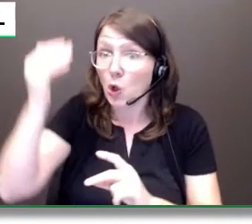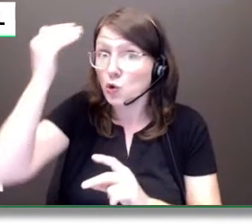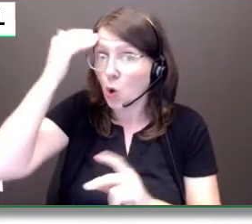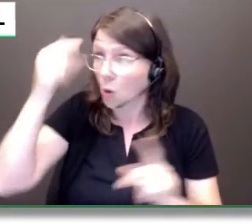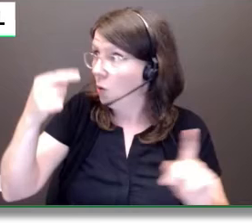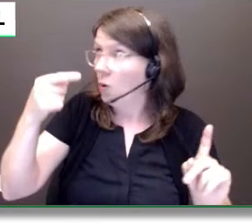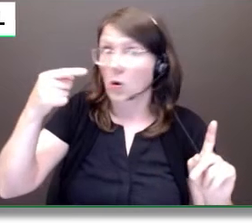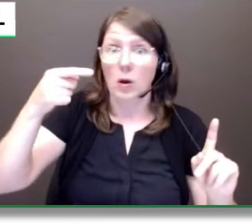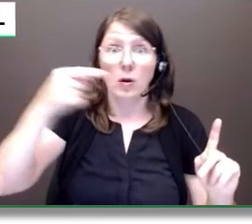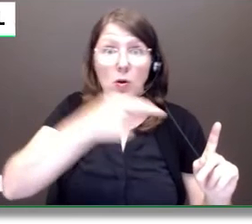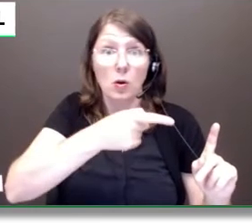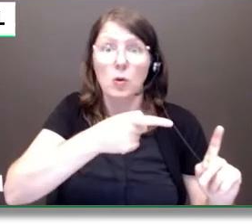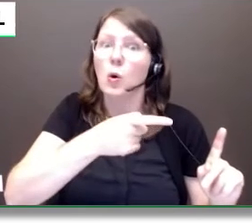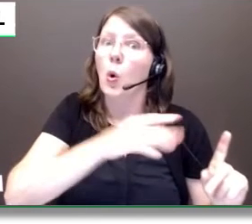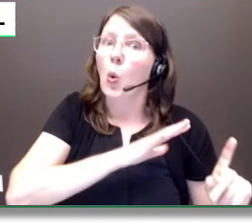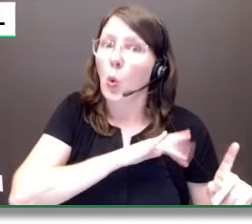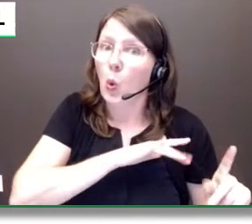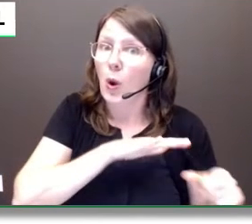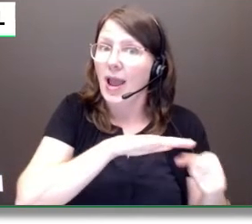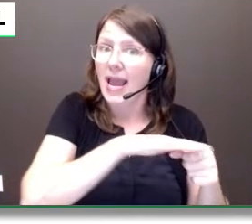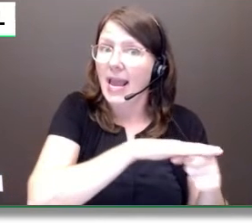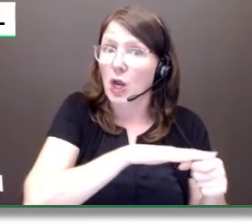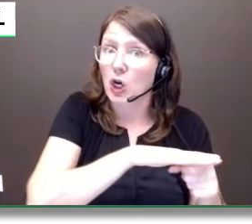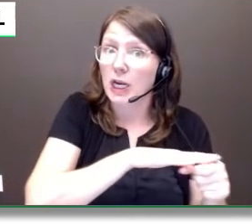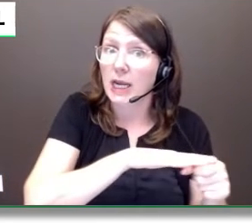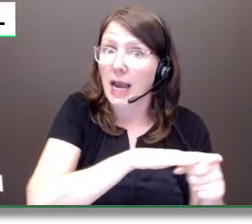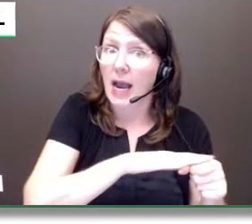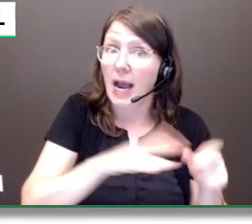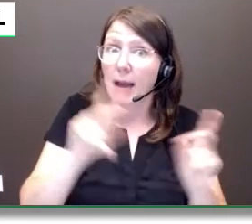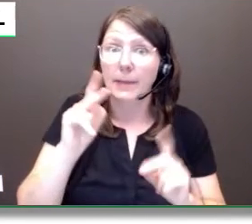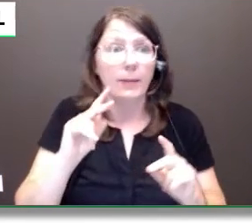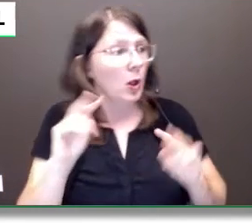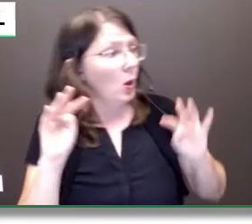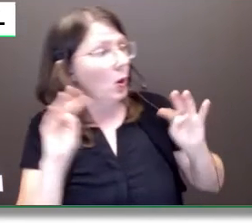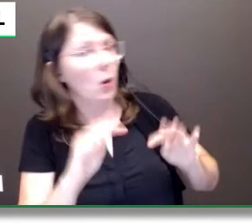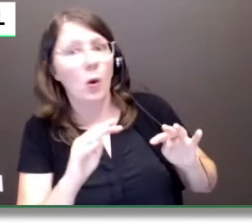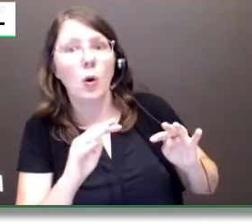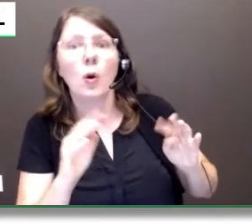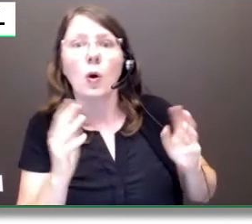area the more that they are going to allow themselves to take part in the